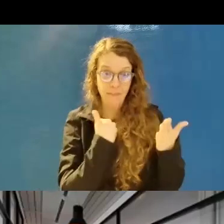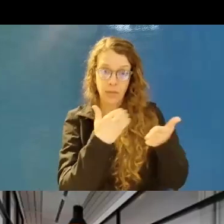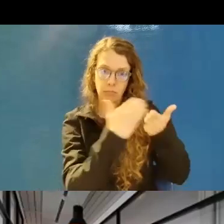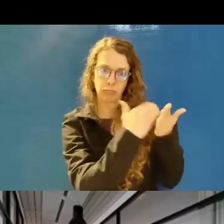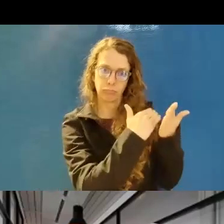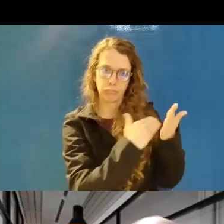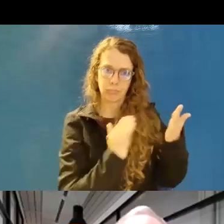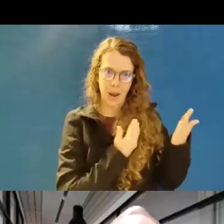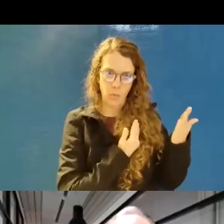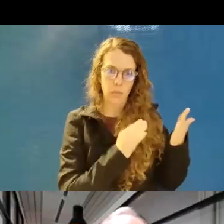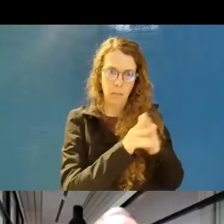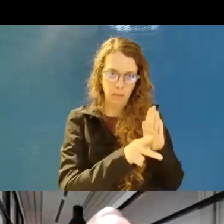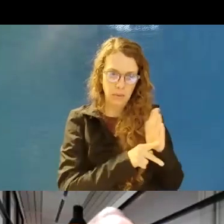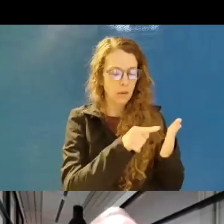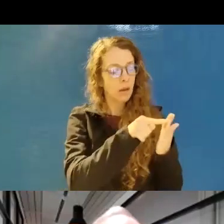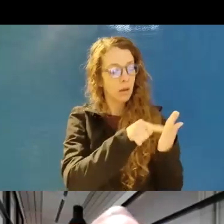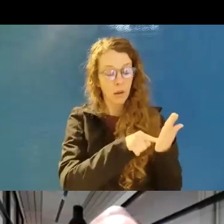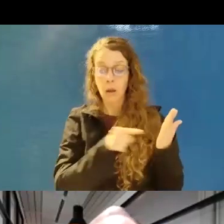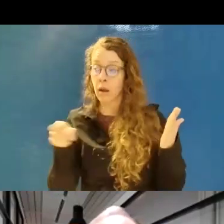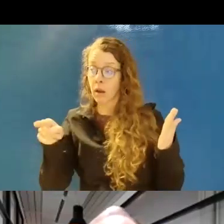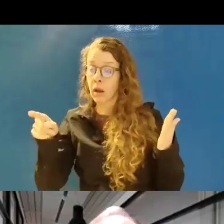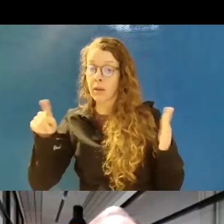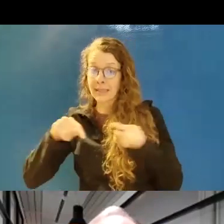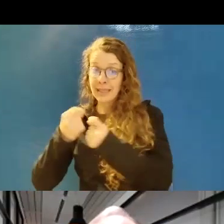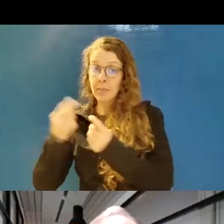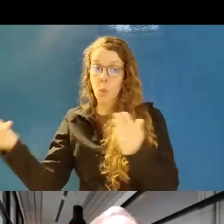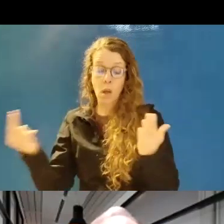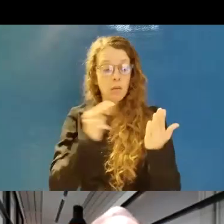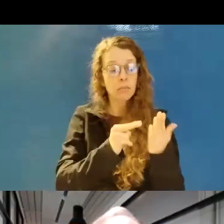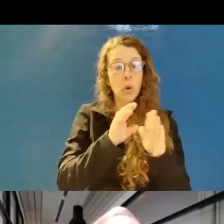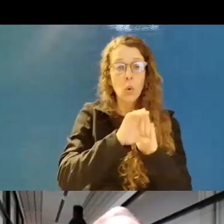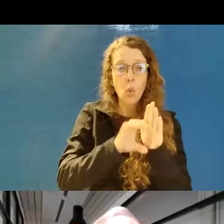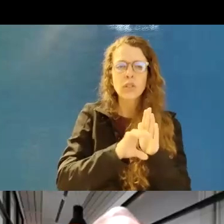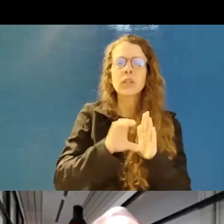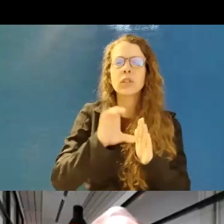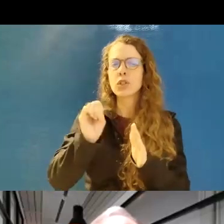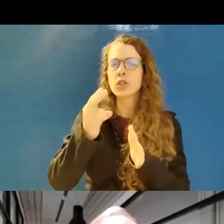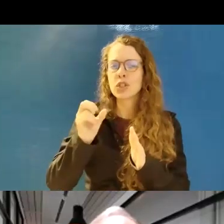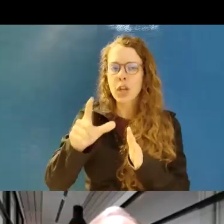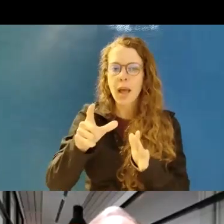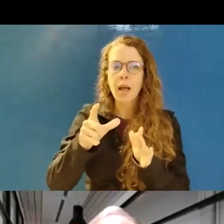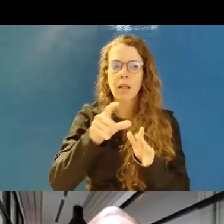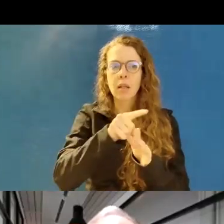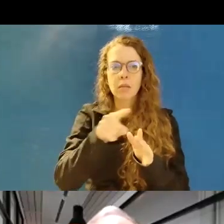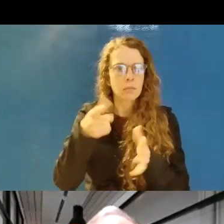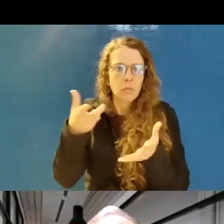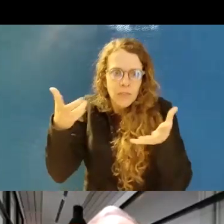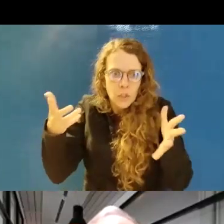they're, you know, they're going to want to go through your course shell. Remember, it's already finished. But they can see everything.